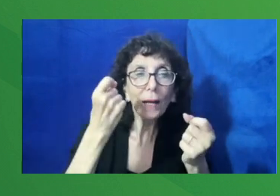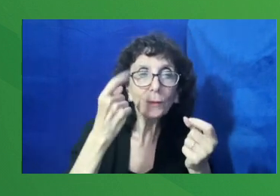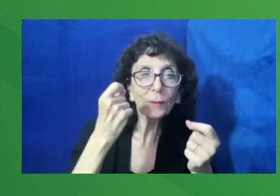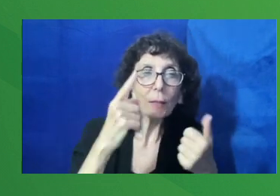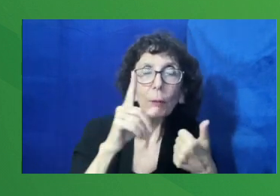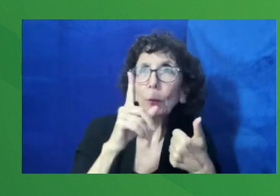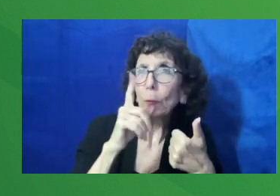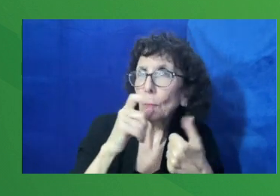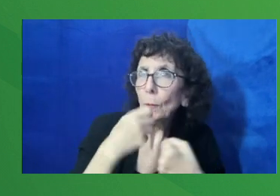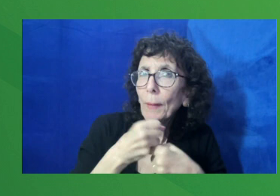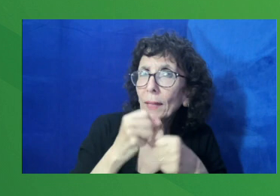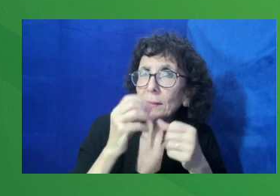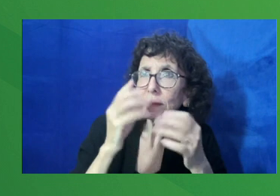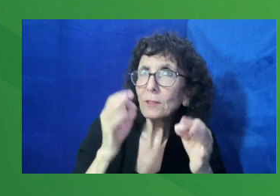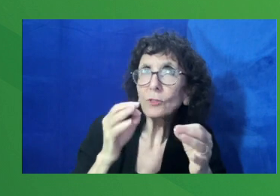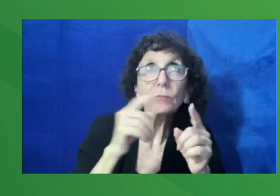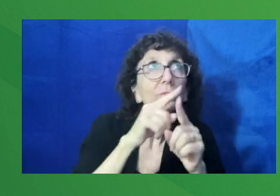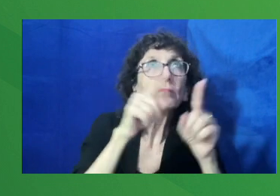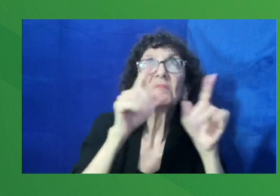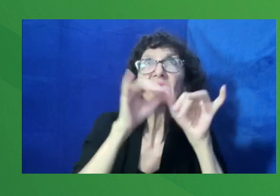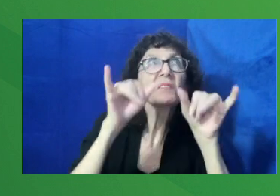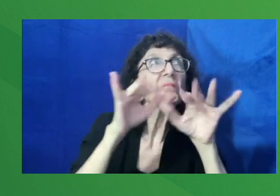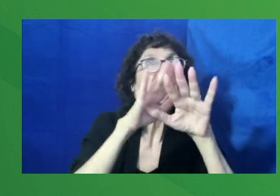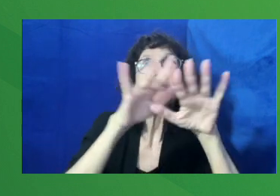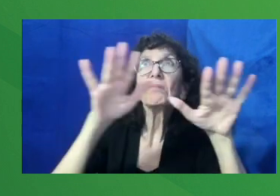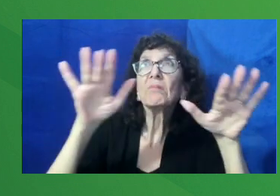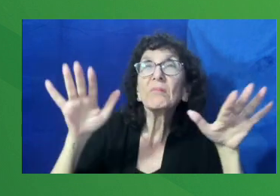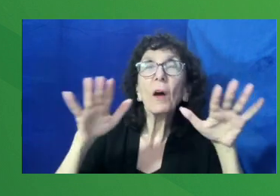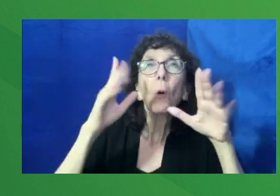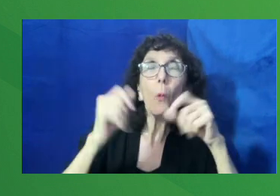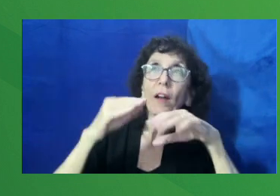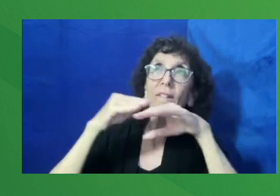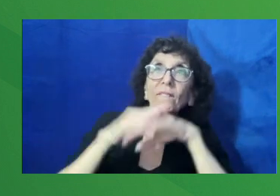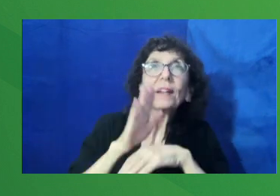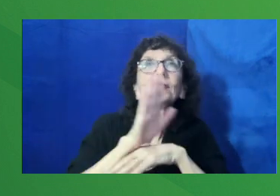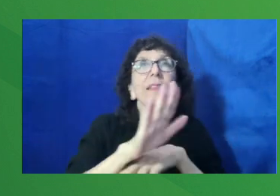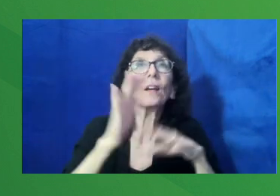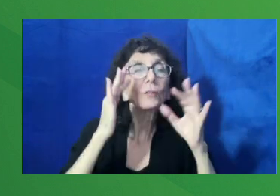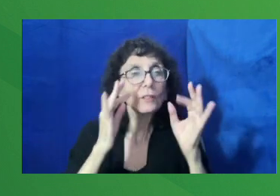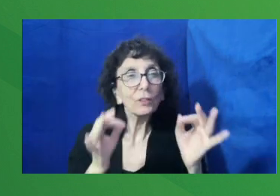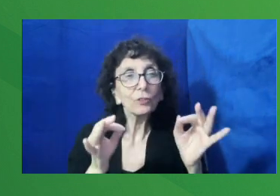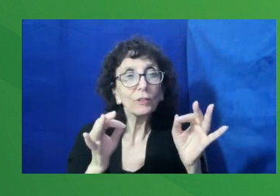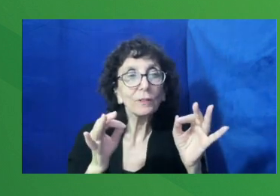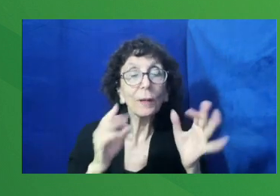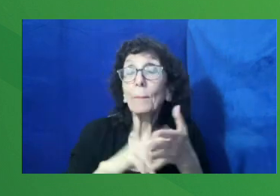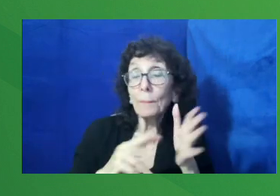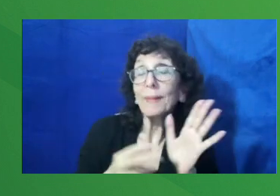decisions, what influences the decision-making process. Basically, they need to be able to map